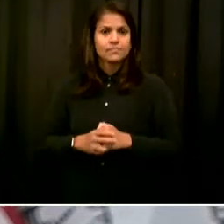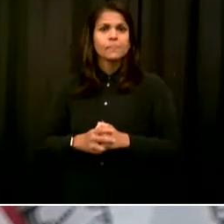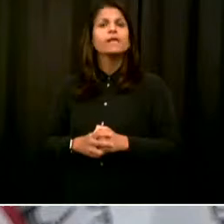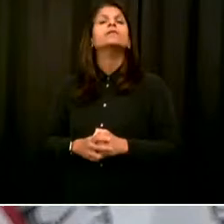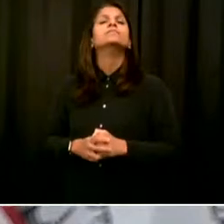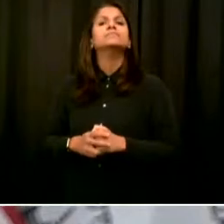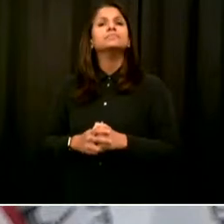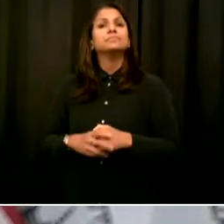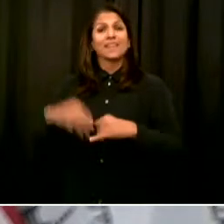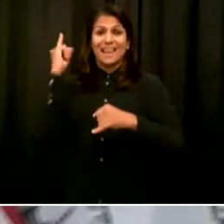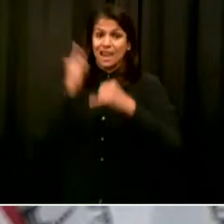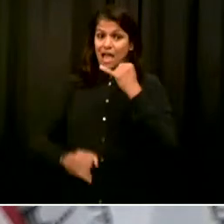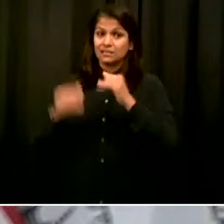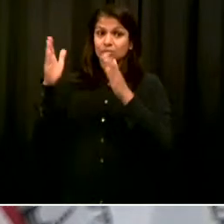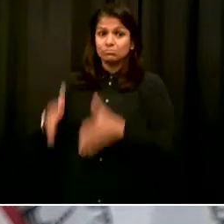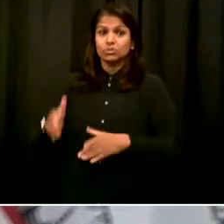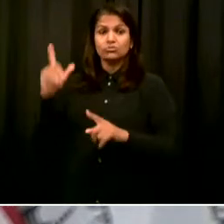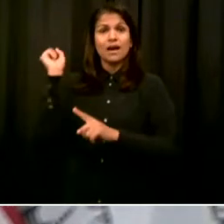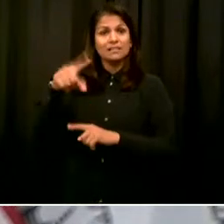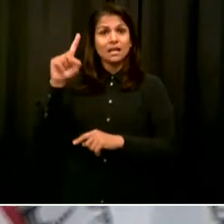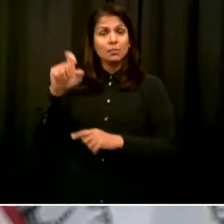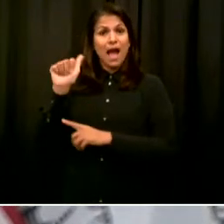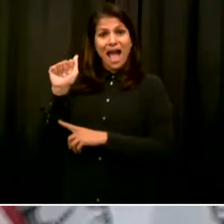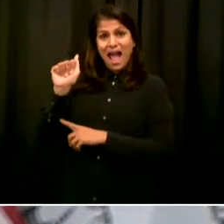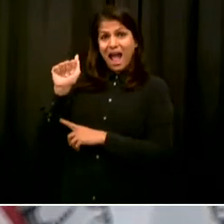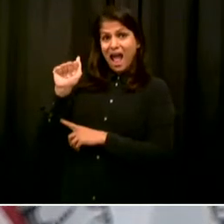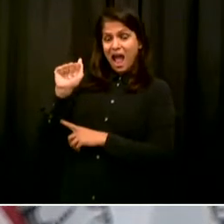ALERRNNIG FROOEXM PPRIEENCE AND IMPROVING THE APPROACH. I THINK THAT IS THE ESSSSNECECE